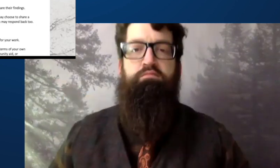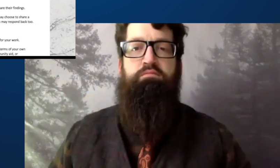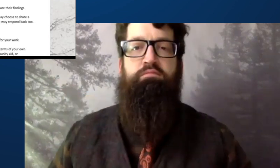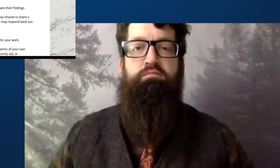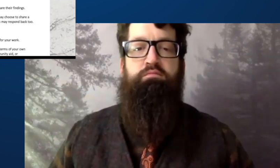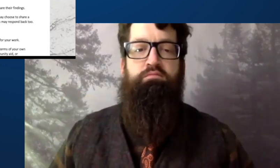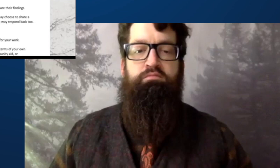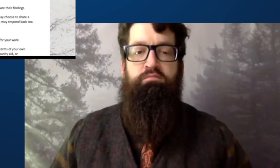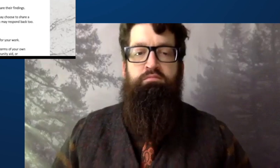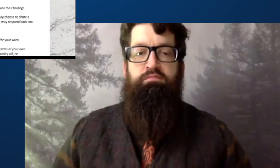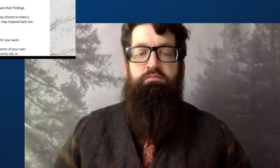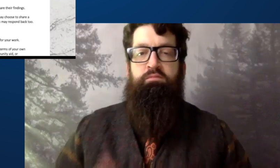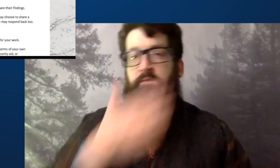Great.